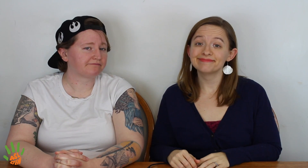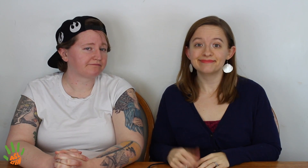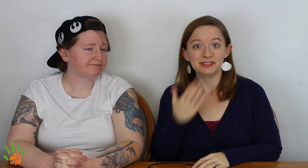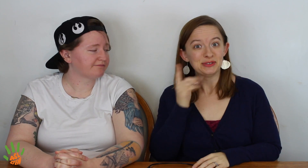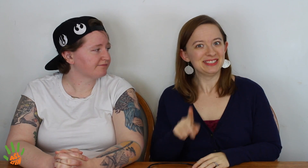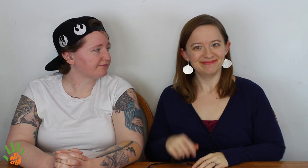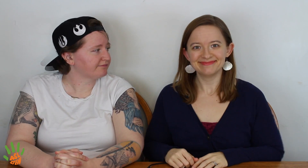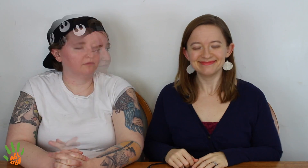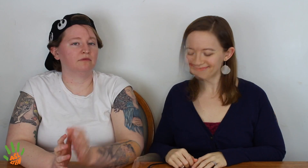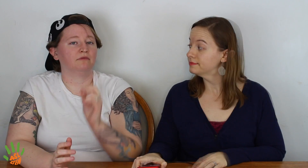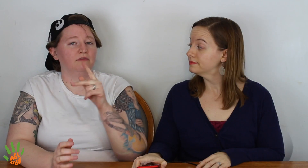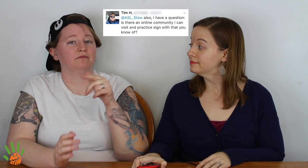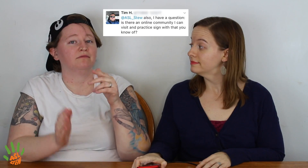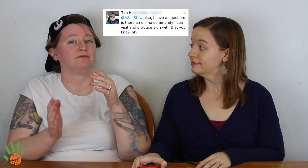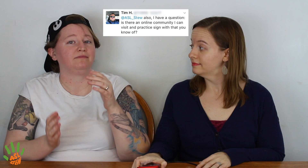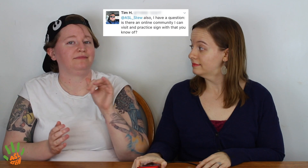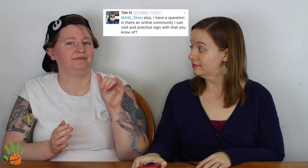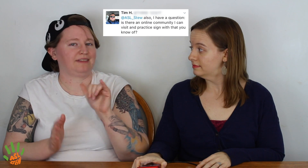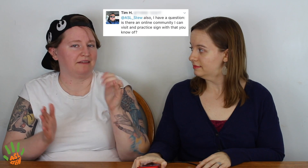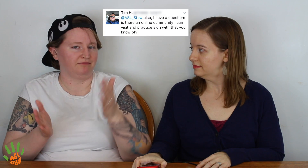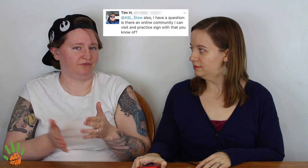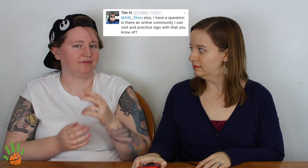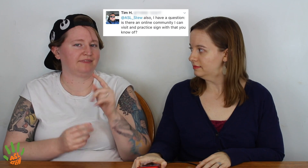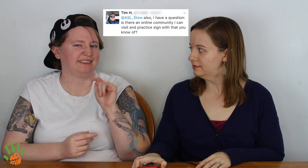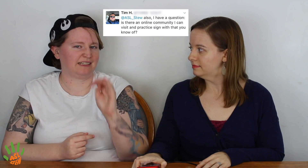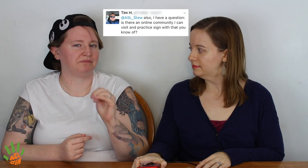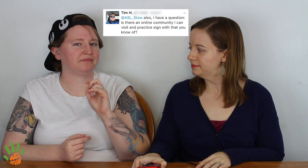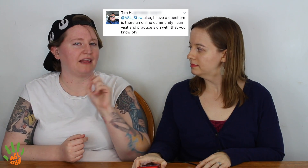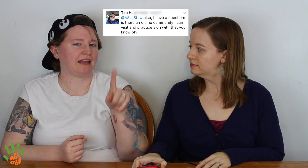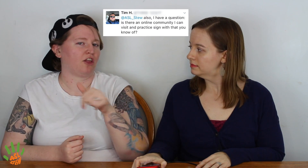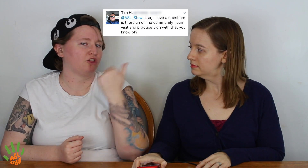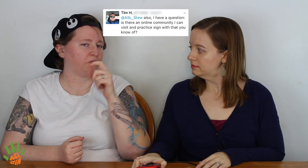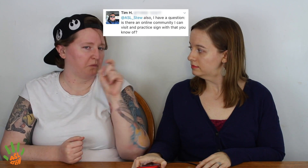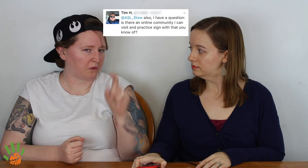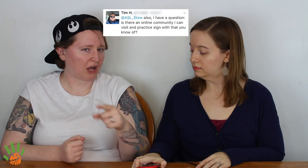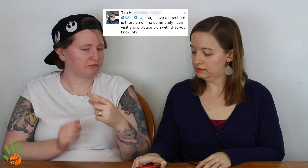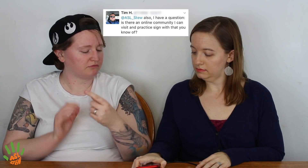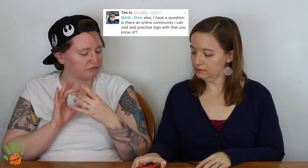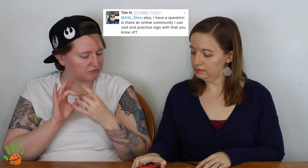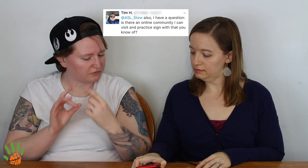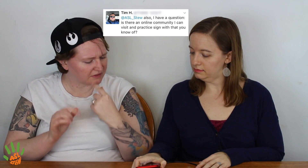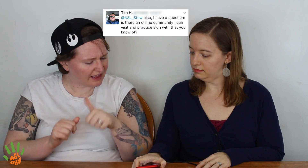Good question! Okay same person again, Tim, asked another question.